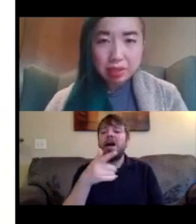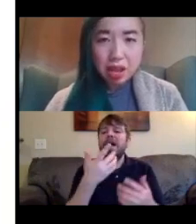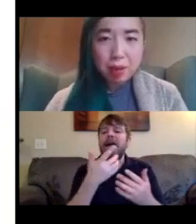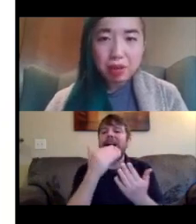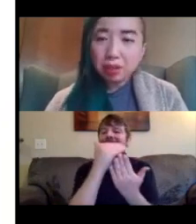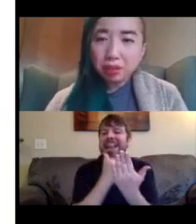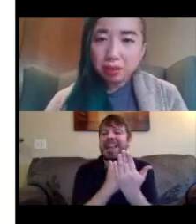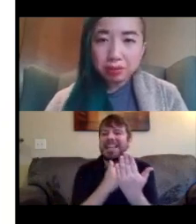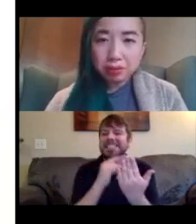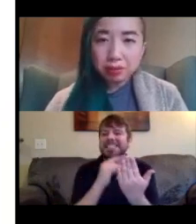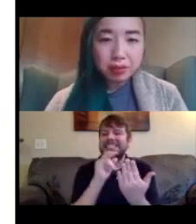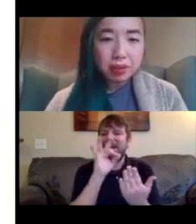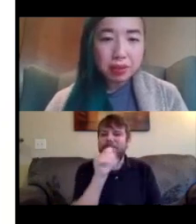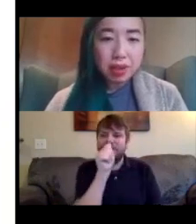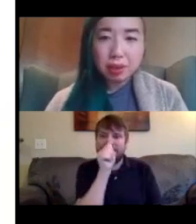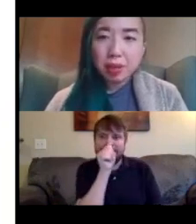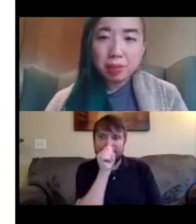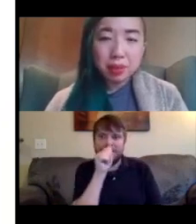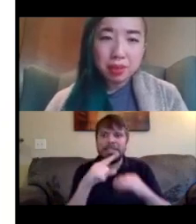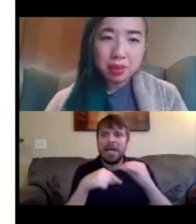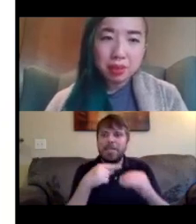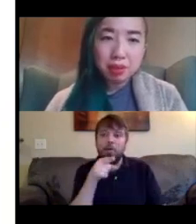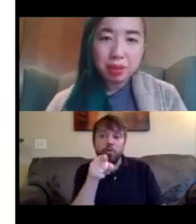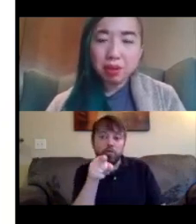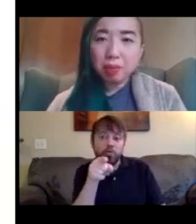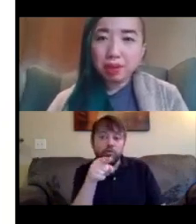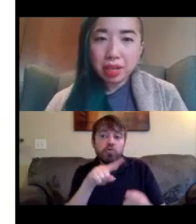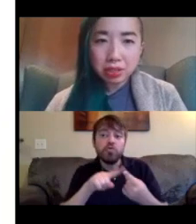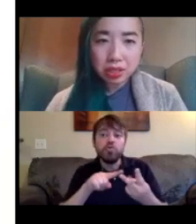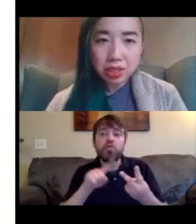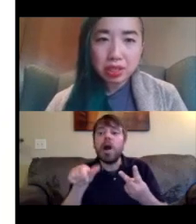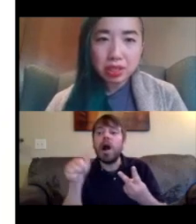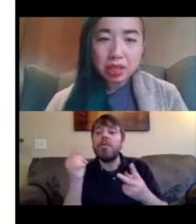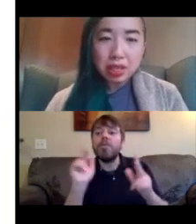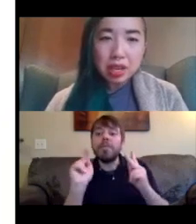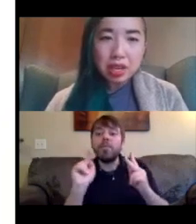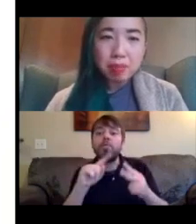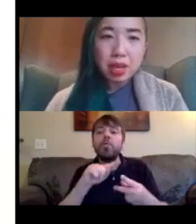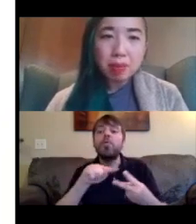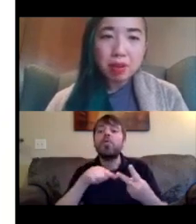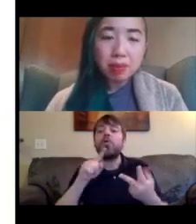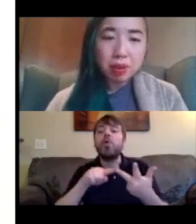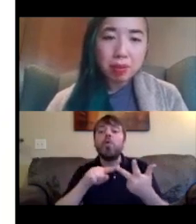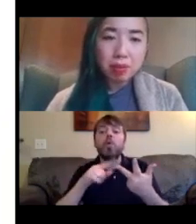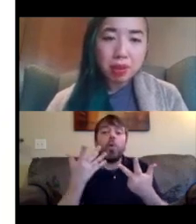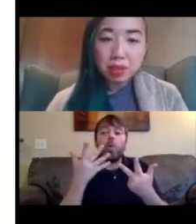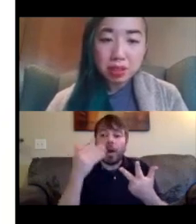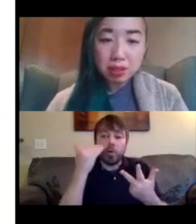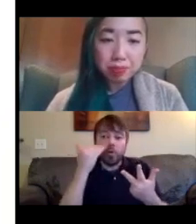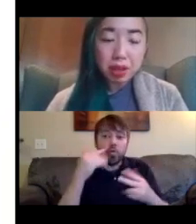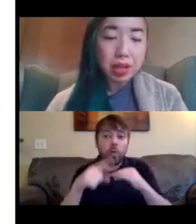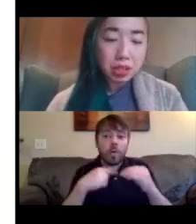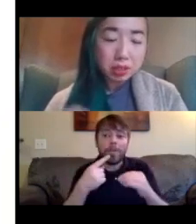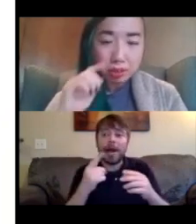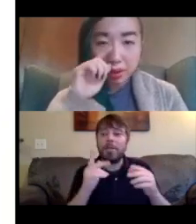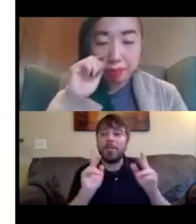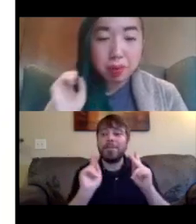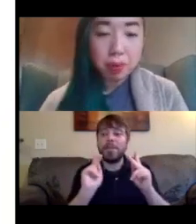about you, other people, you know, about nature. And pick one form of erasure or